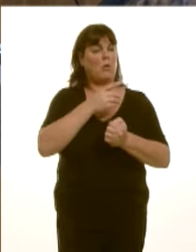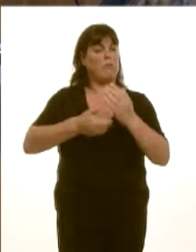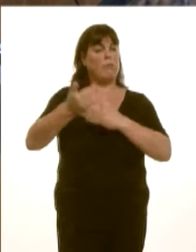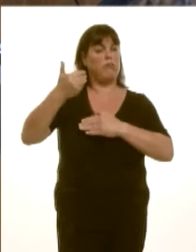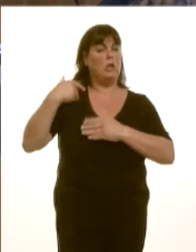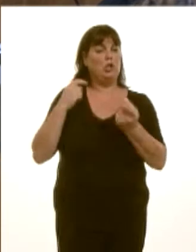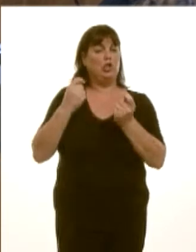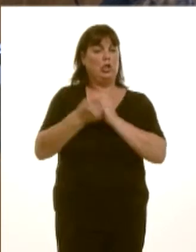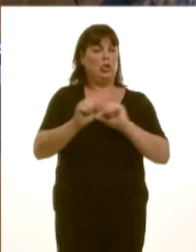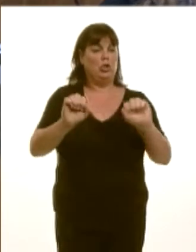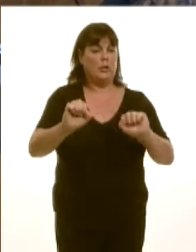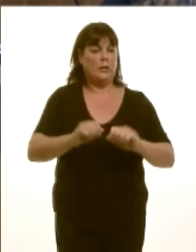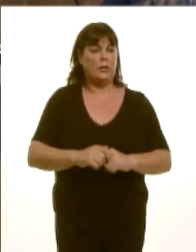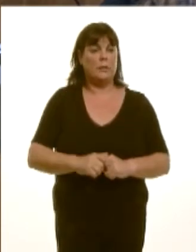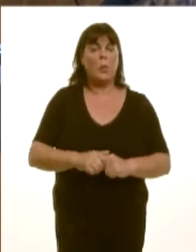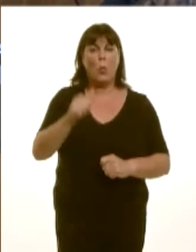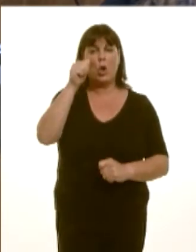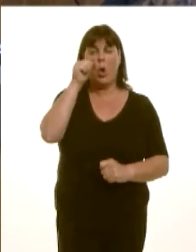They have not consistently served the people of Wales well.